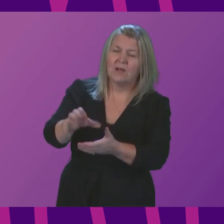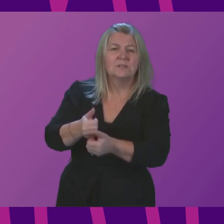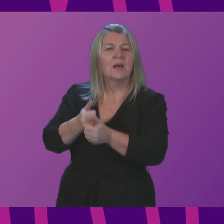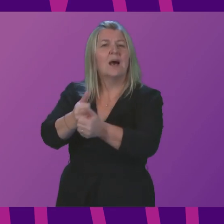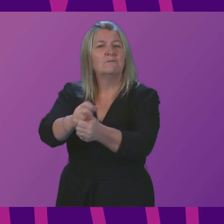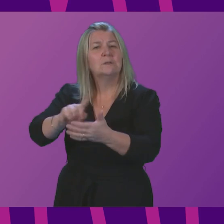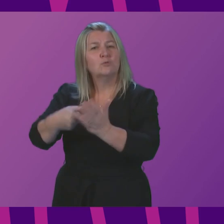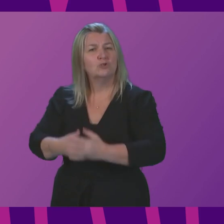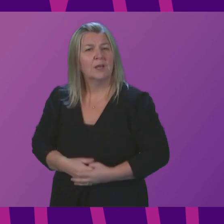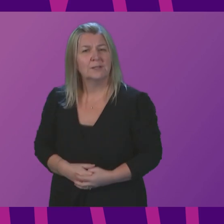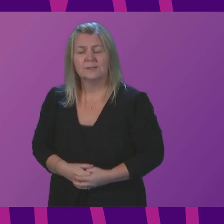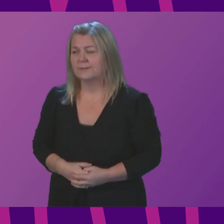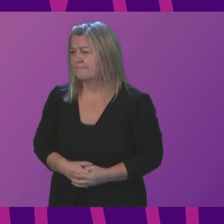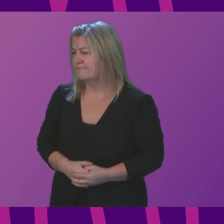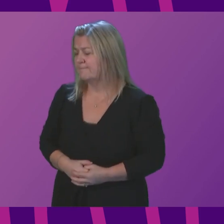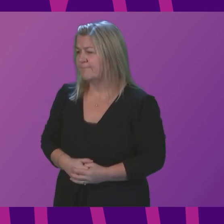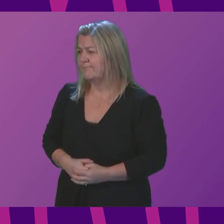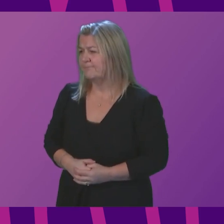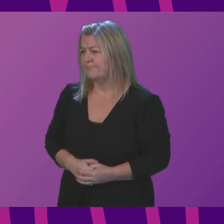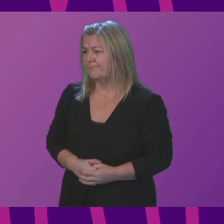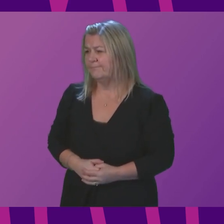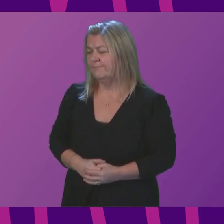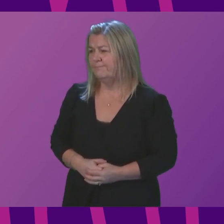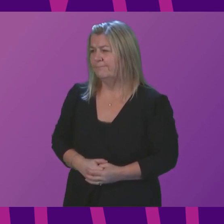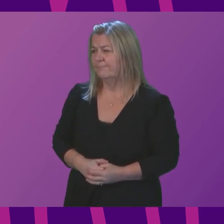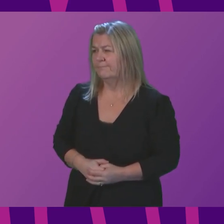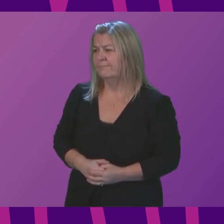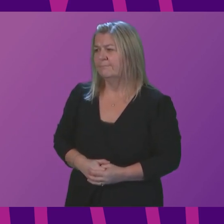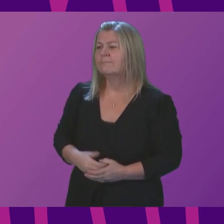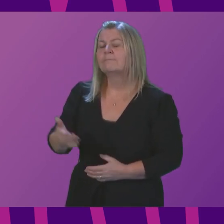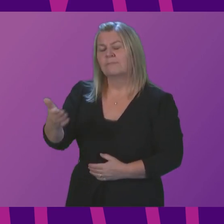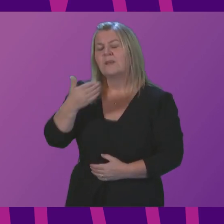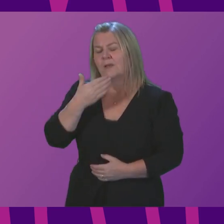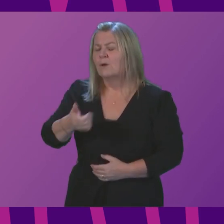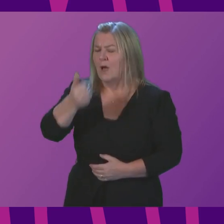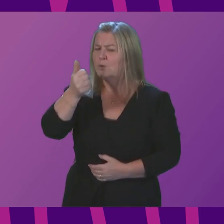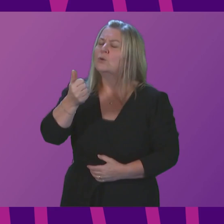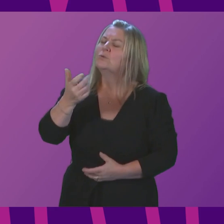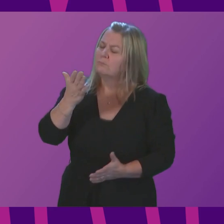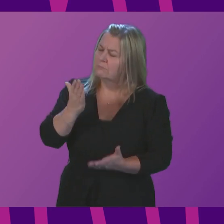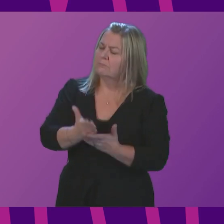I thank the First Minister for that response and acknowledge how seriously she takes the issue.